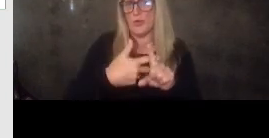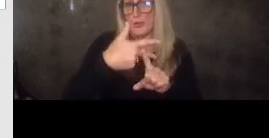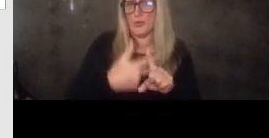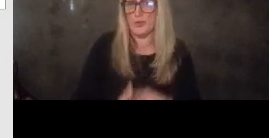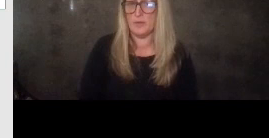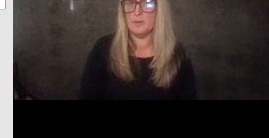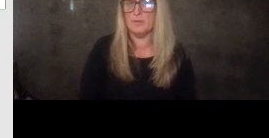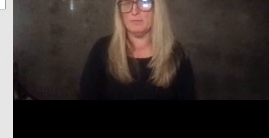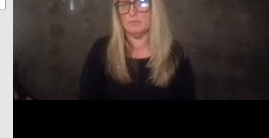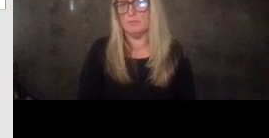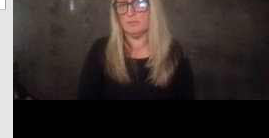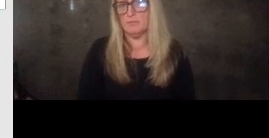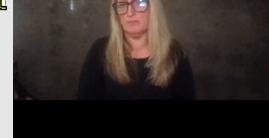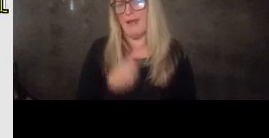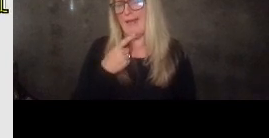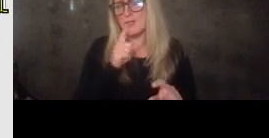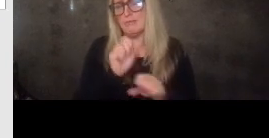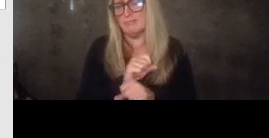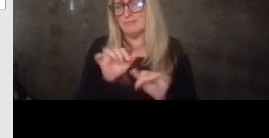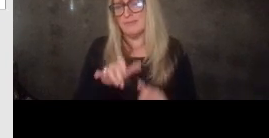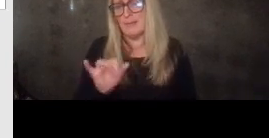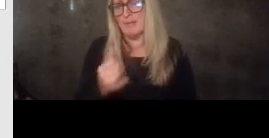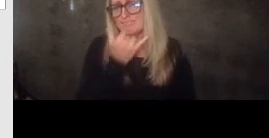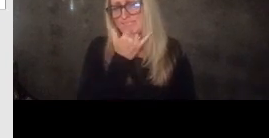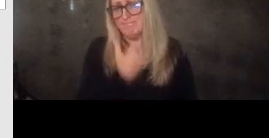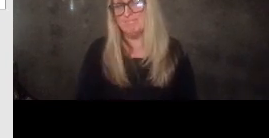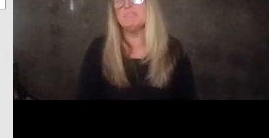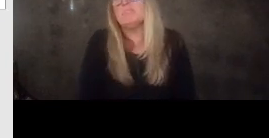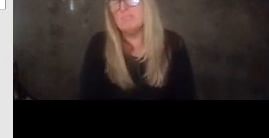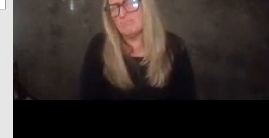Which I actually typed that. Incorrectly, but that's what I intended to say.